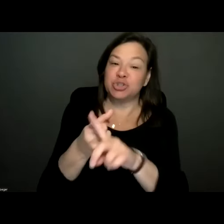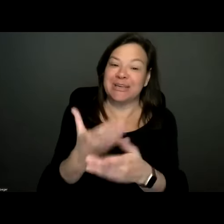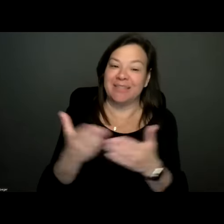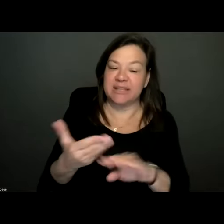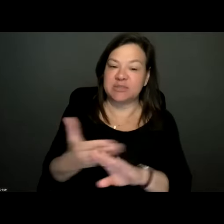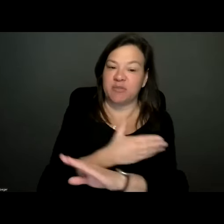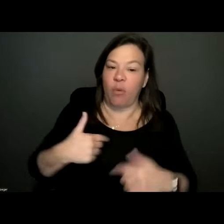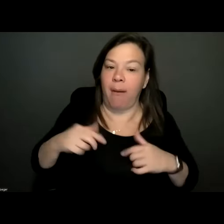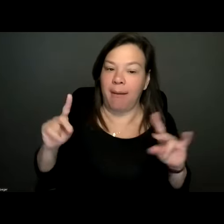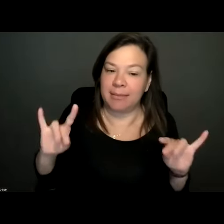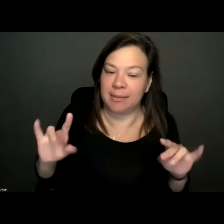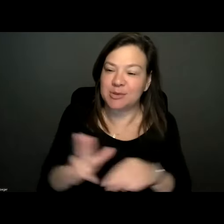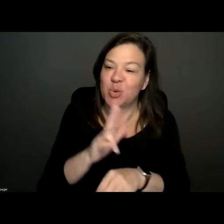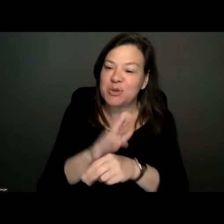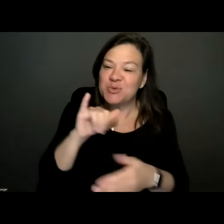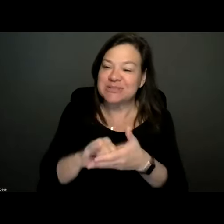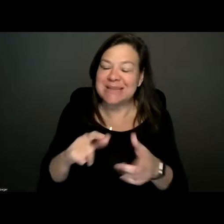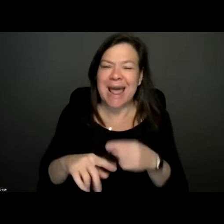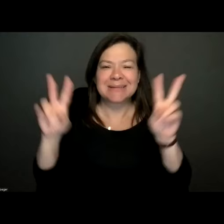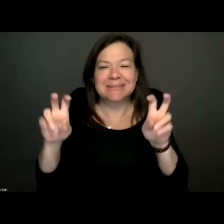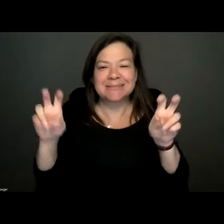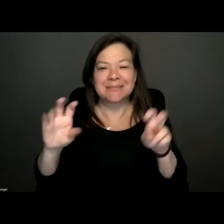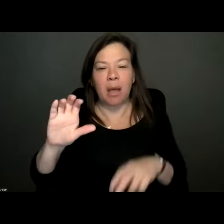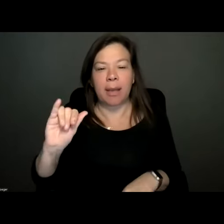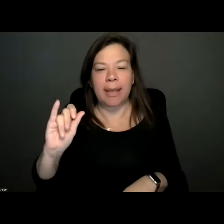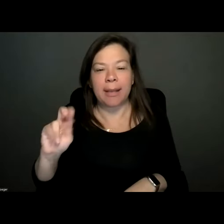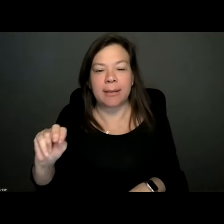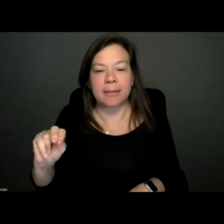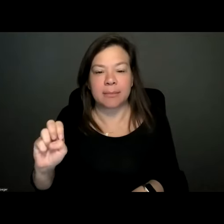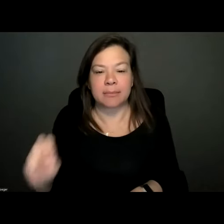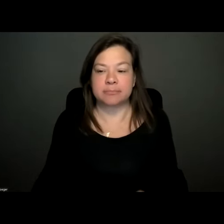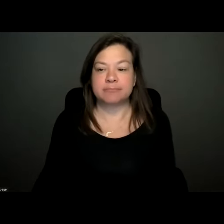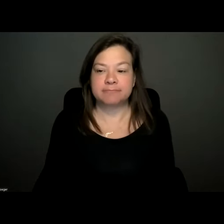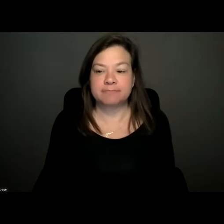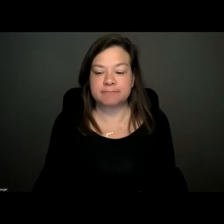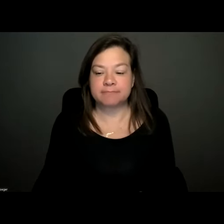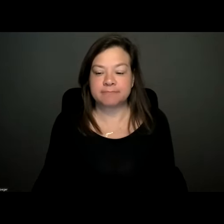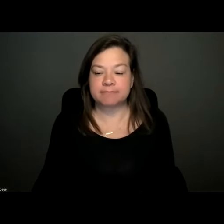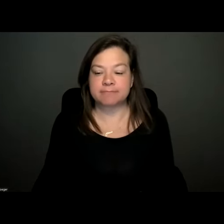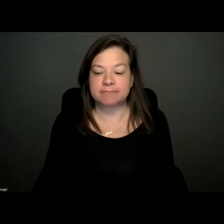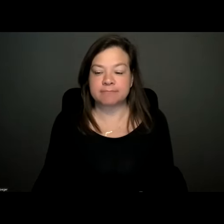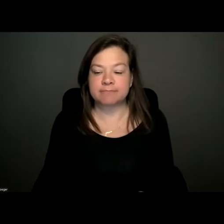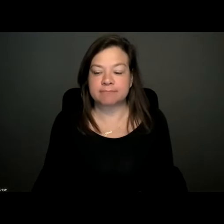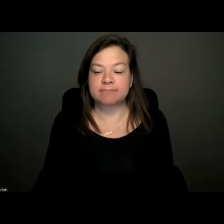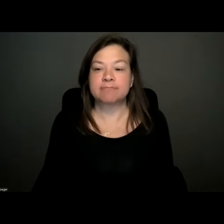And so I kind of use this as a makeshift cane and I think that's, you know, that's something that can be carried